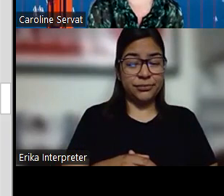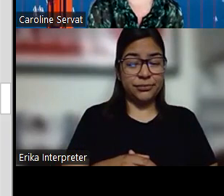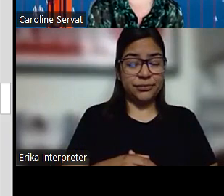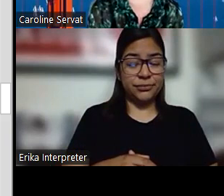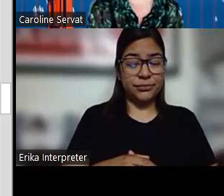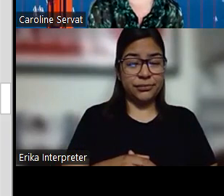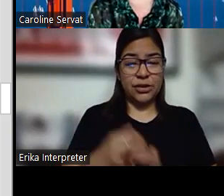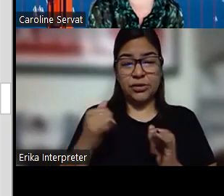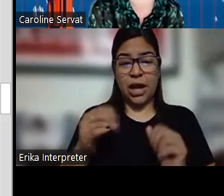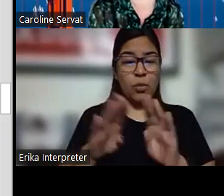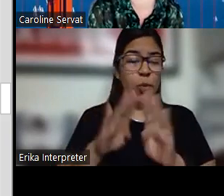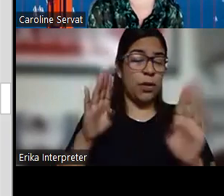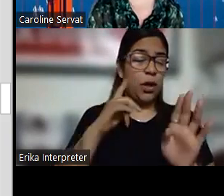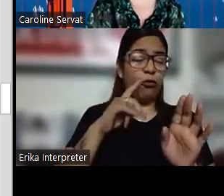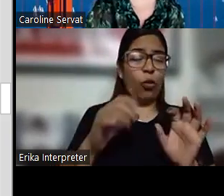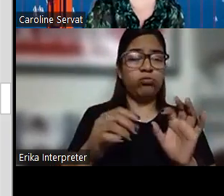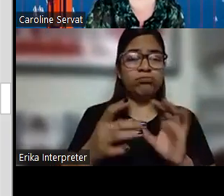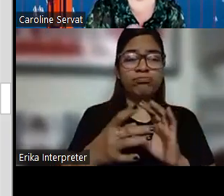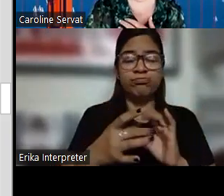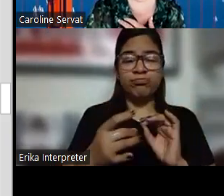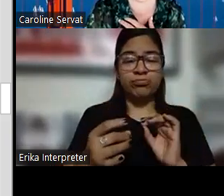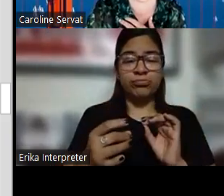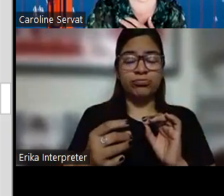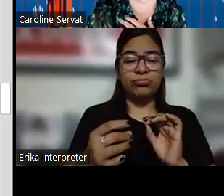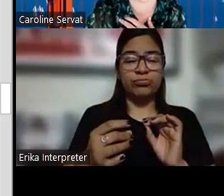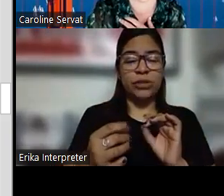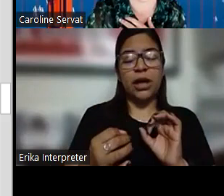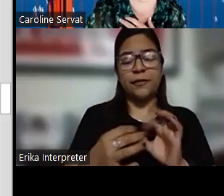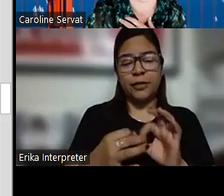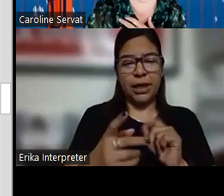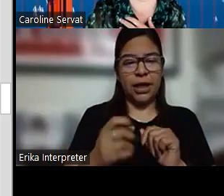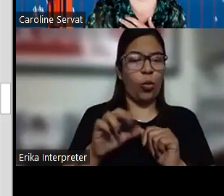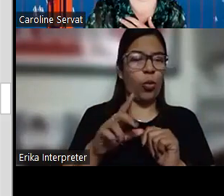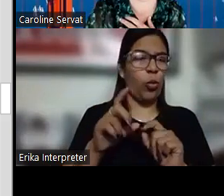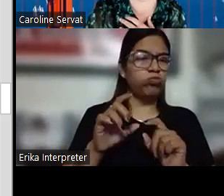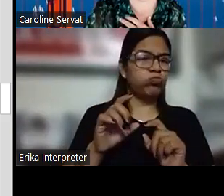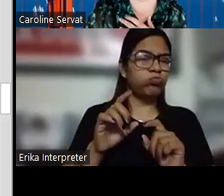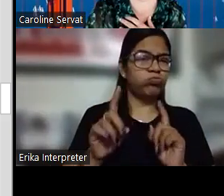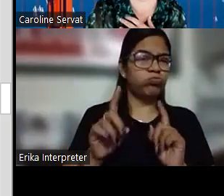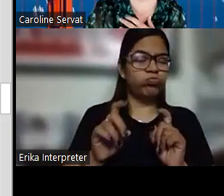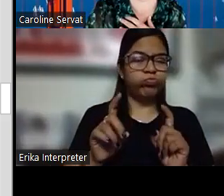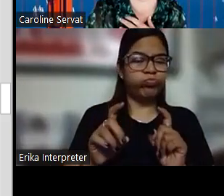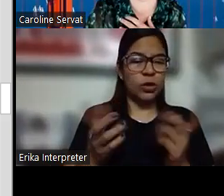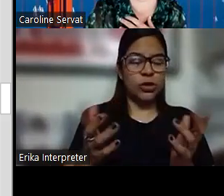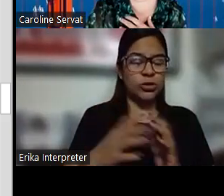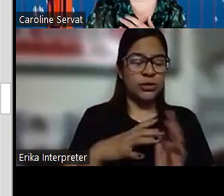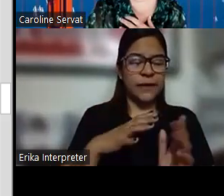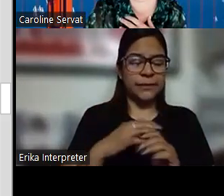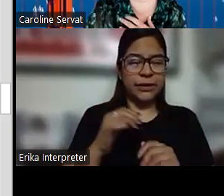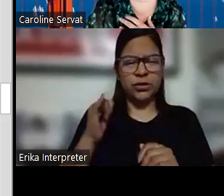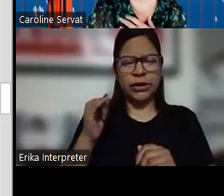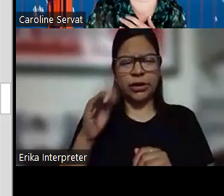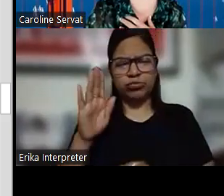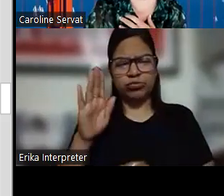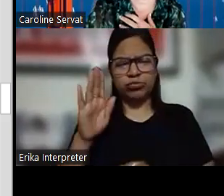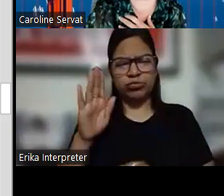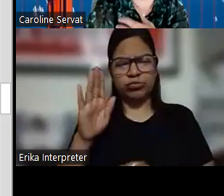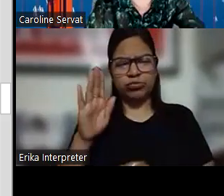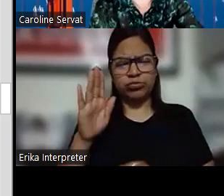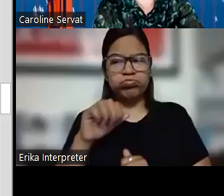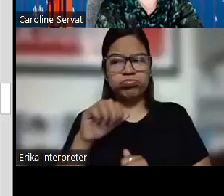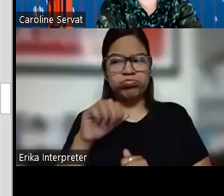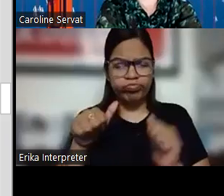questions so I see Ramon hand up I I just want to follow up on on one piece um so what I didn't